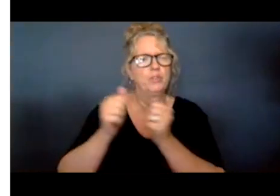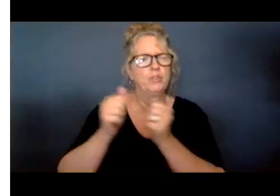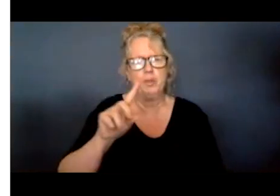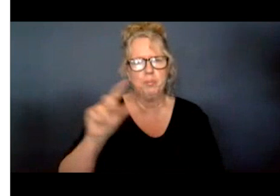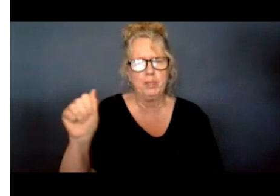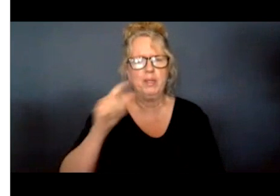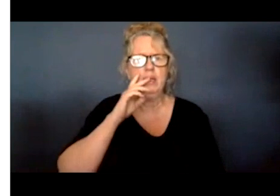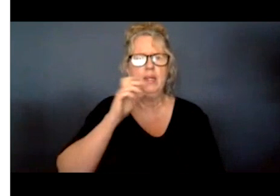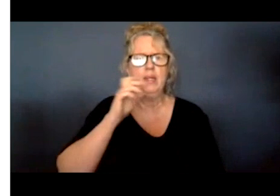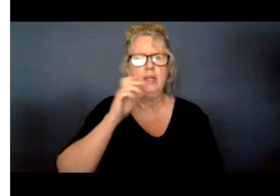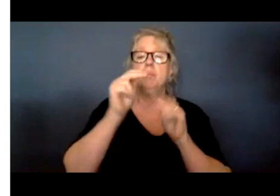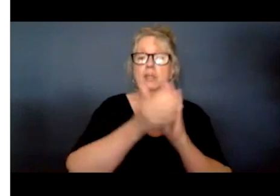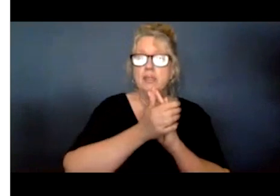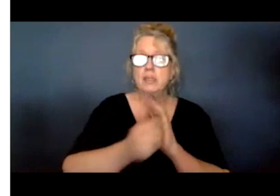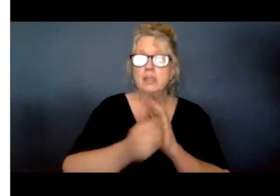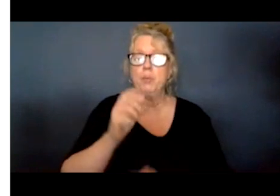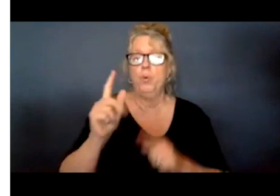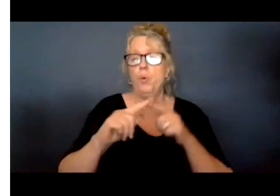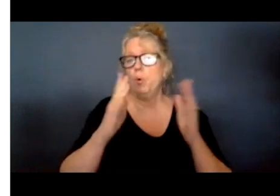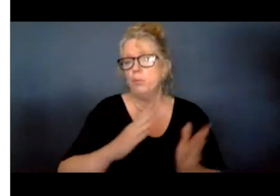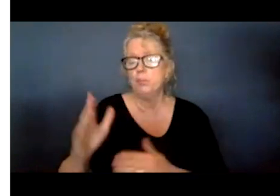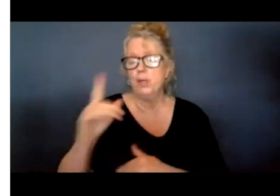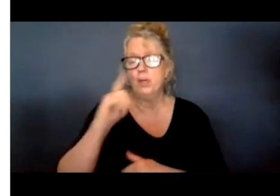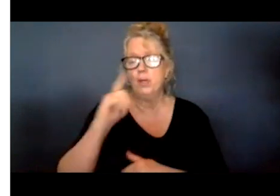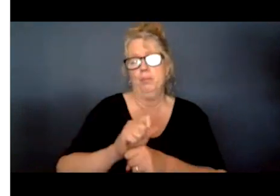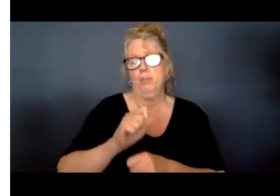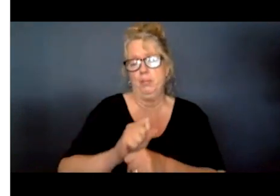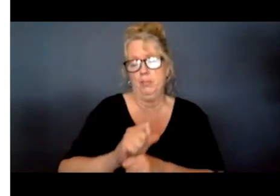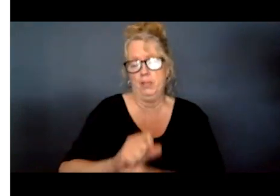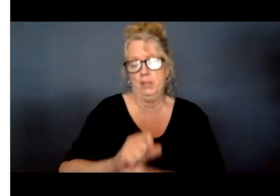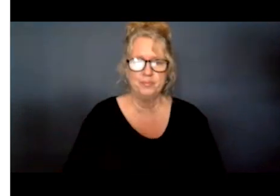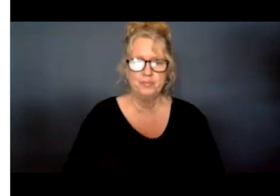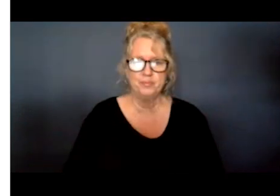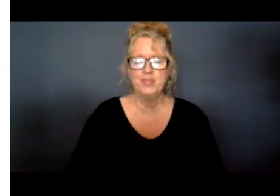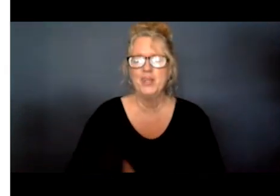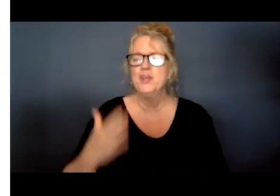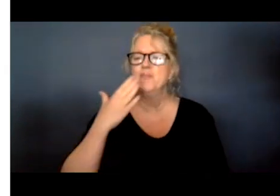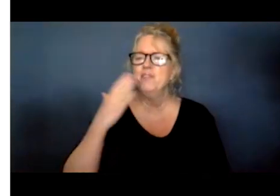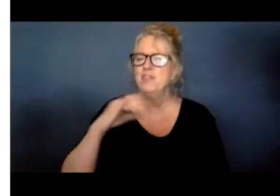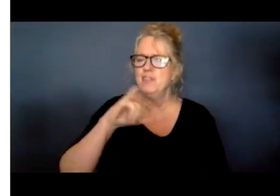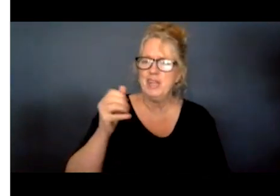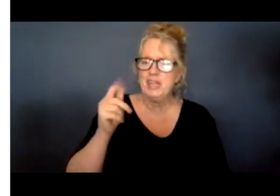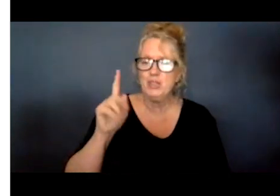building skills or preparing for employment? [Dr. Ayse Torres] Thank you, Jake. Our project